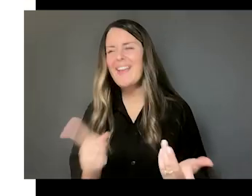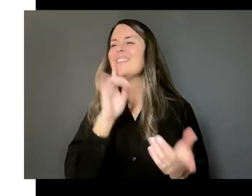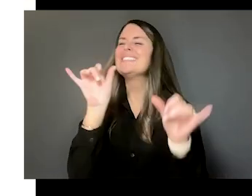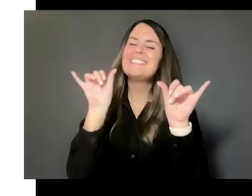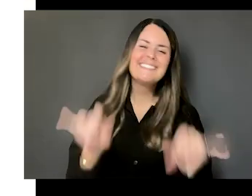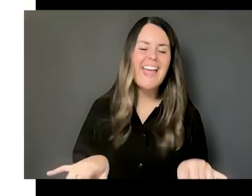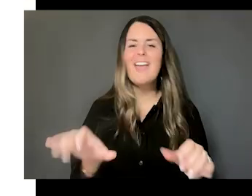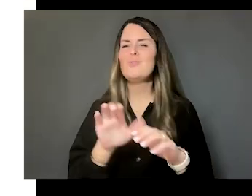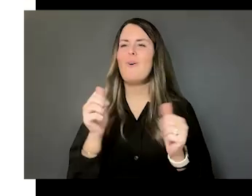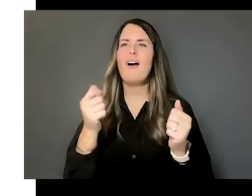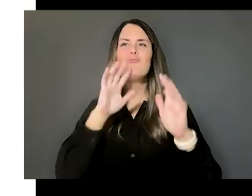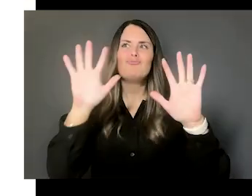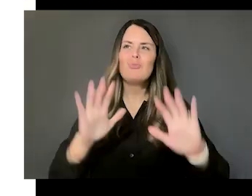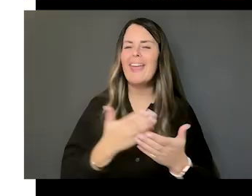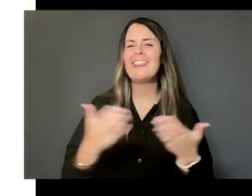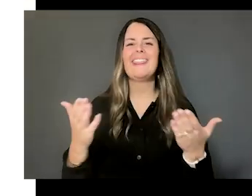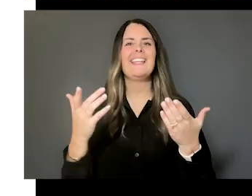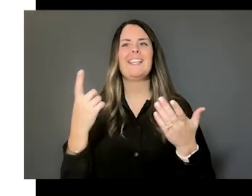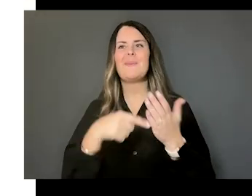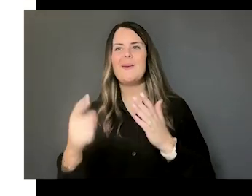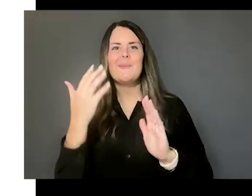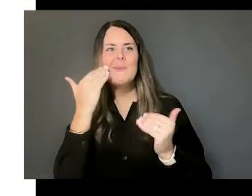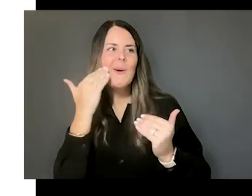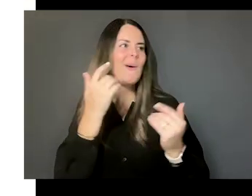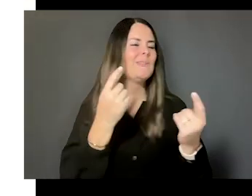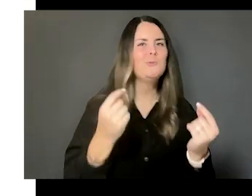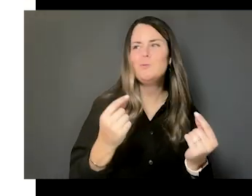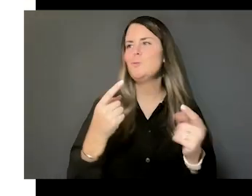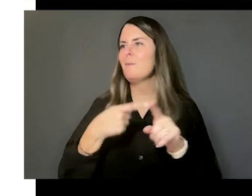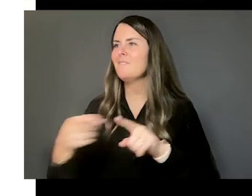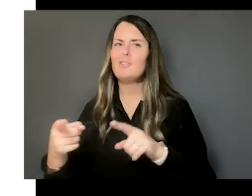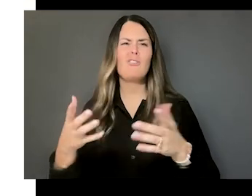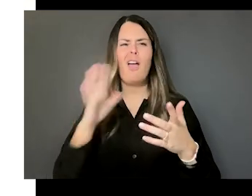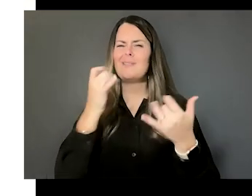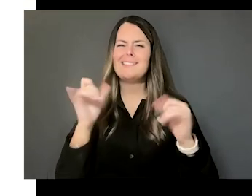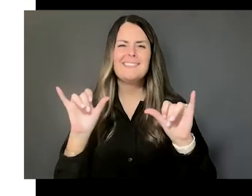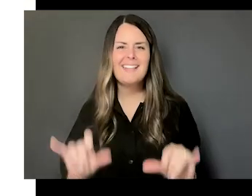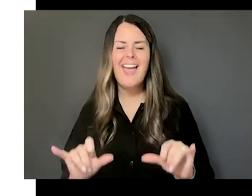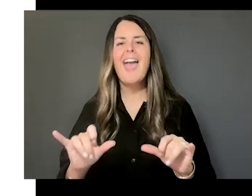all of the great things that you know and do as a professional educator. And we're going to take it a step at a time.